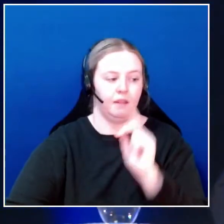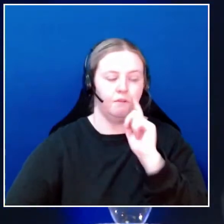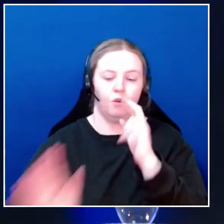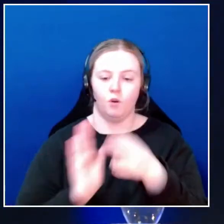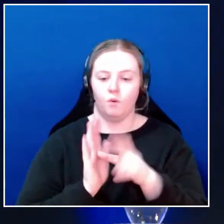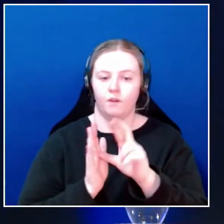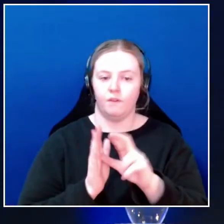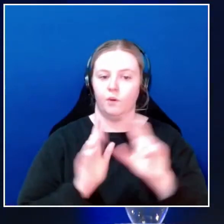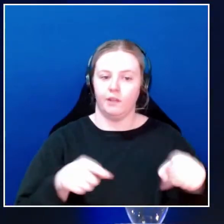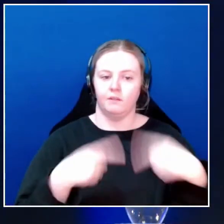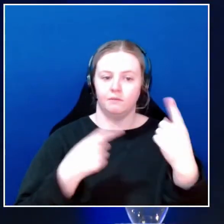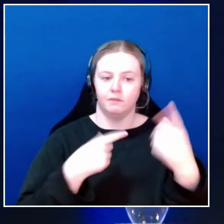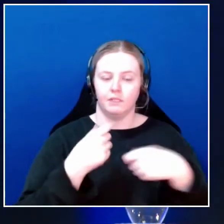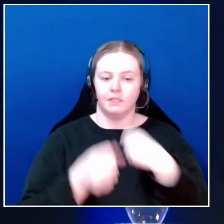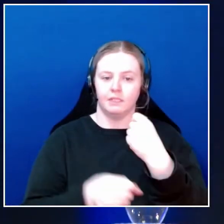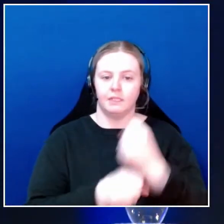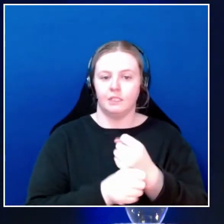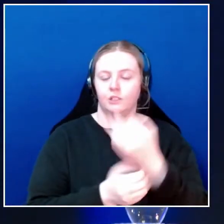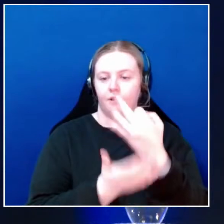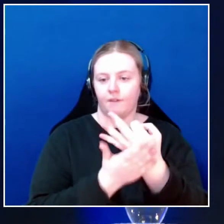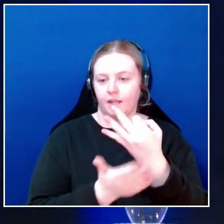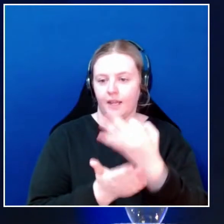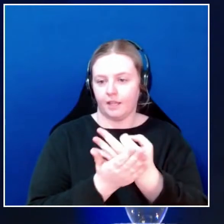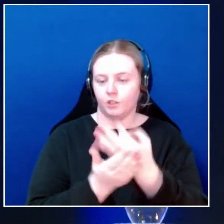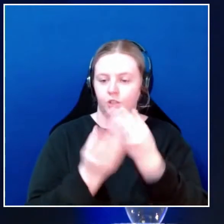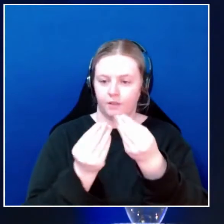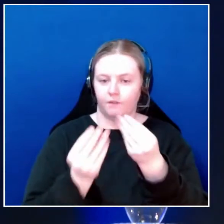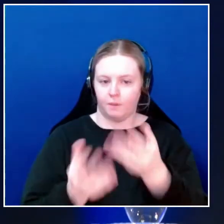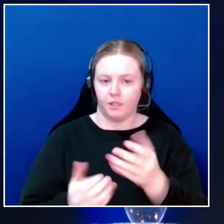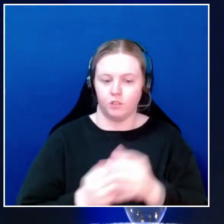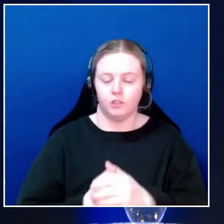Thank you, Gary, I'm pleased to be here today to provide an overview